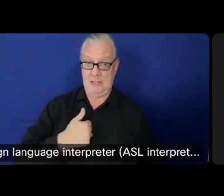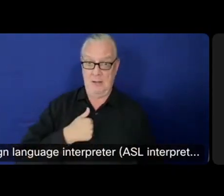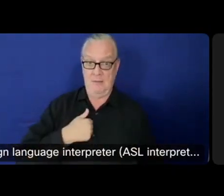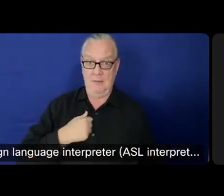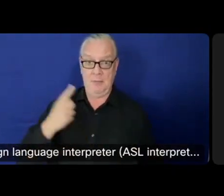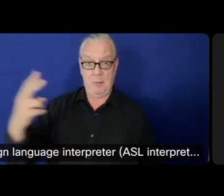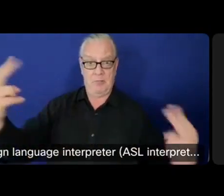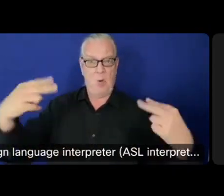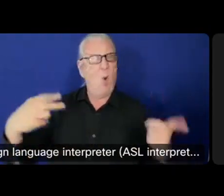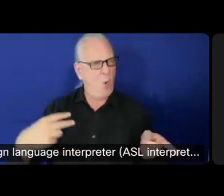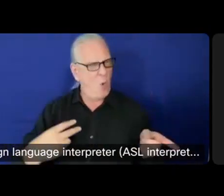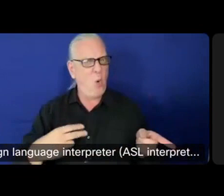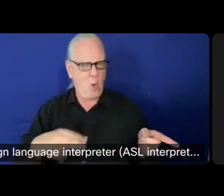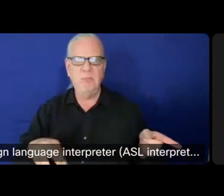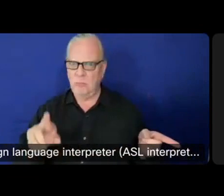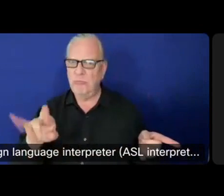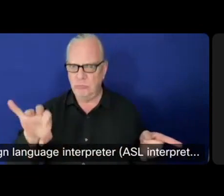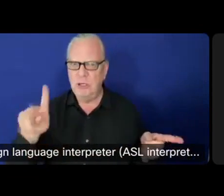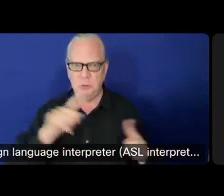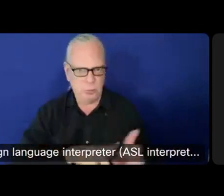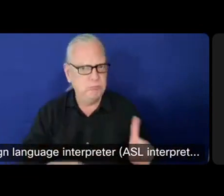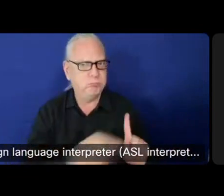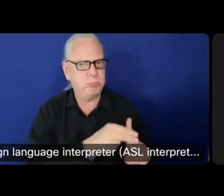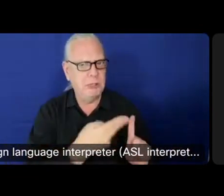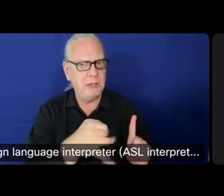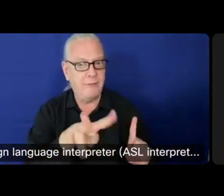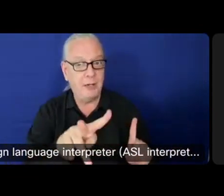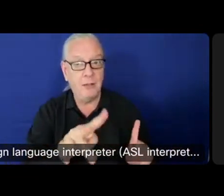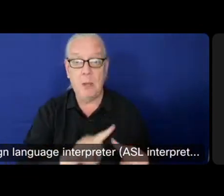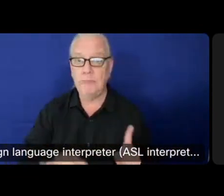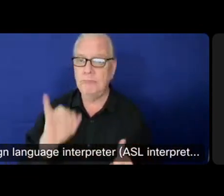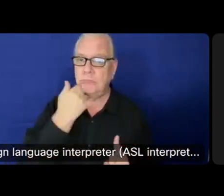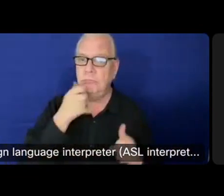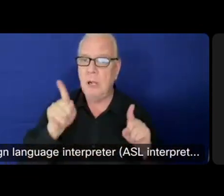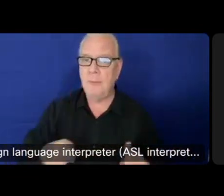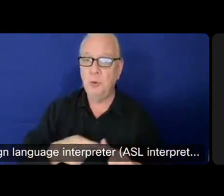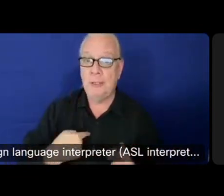to HIV. And yet here I am. And so all of these things